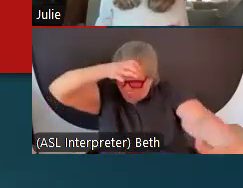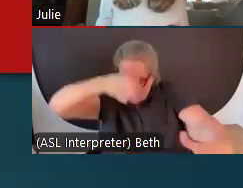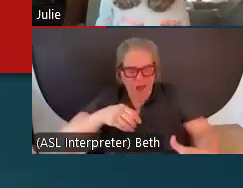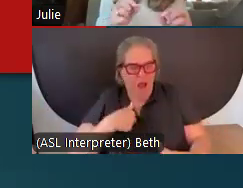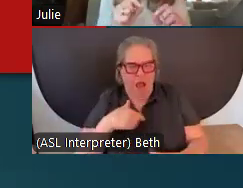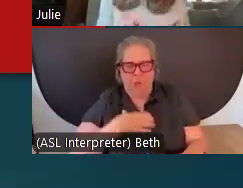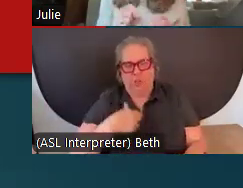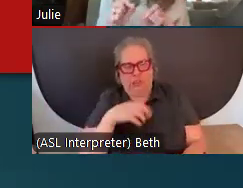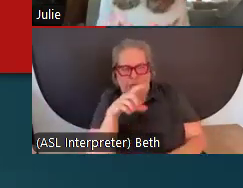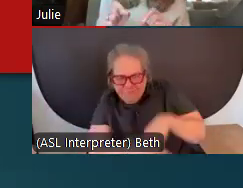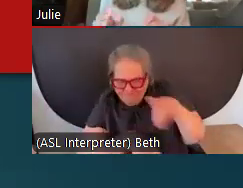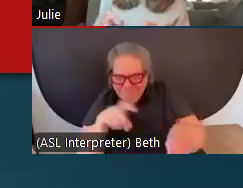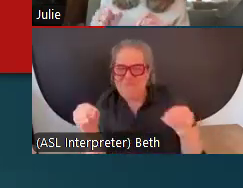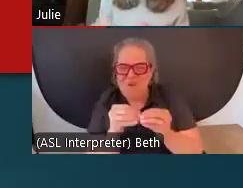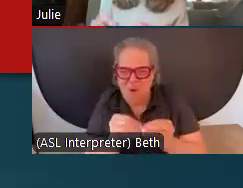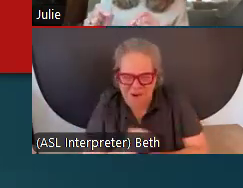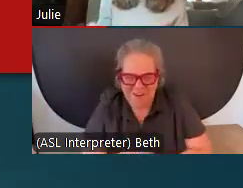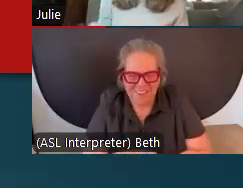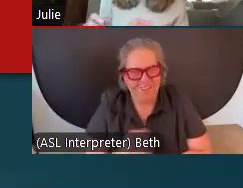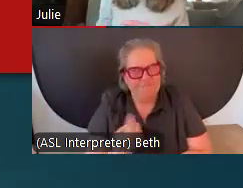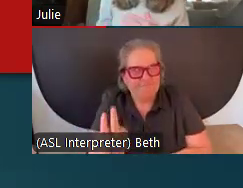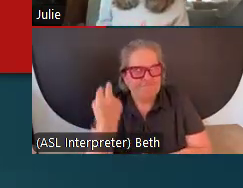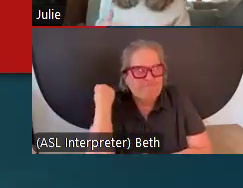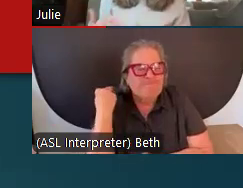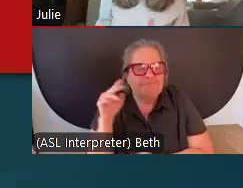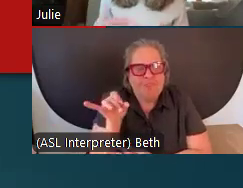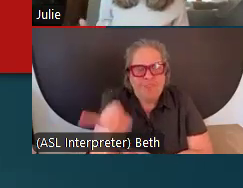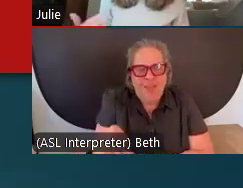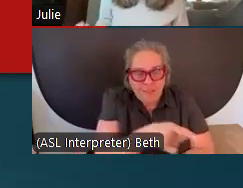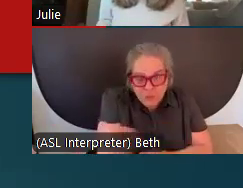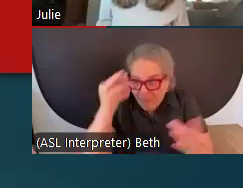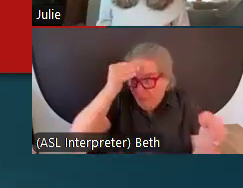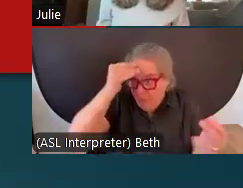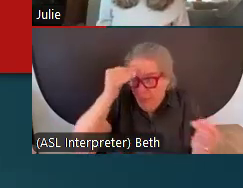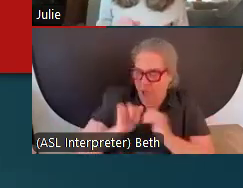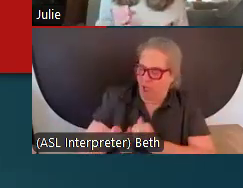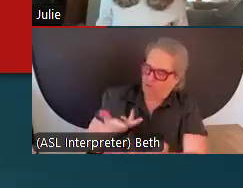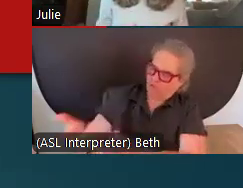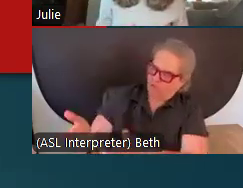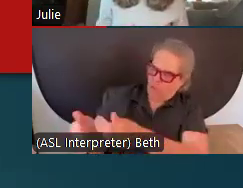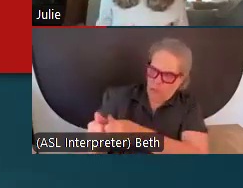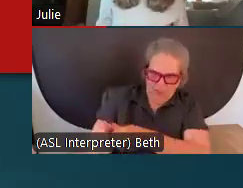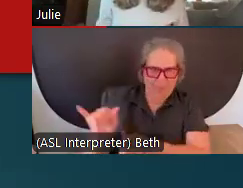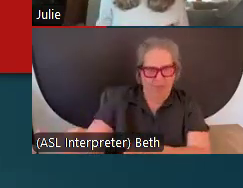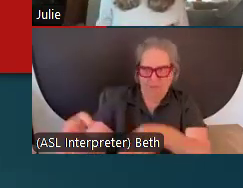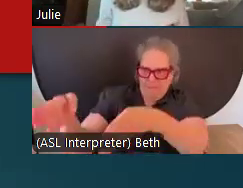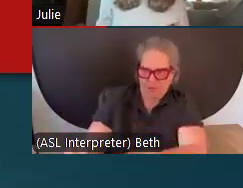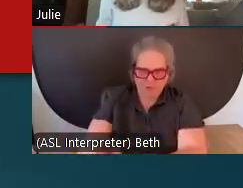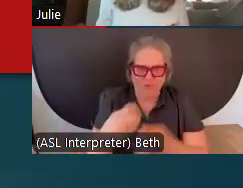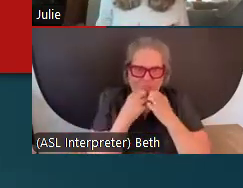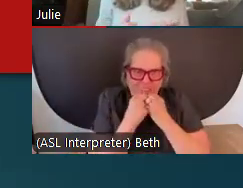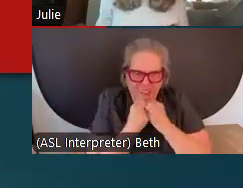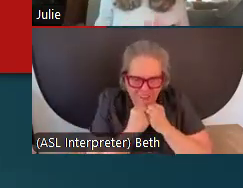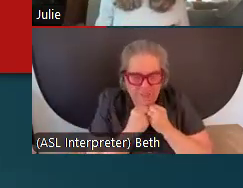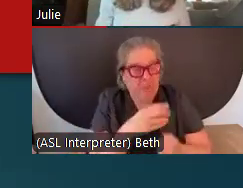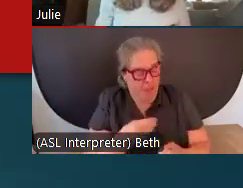And as I addressed, really think through what are ways that helps you cope better with your stressors.